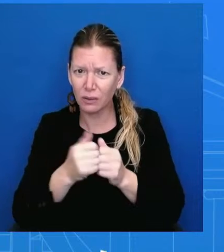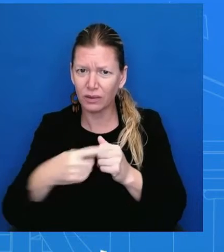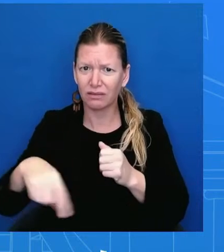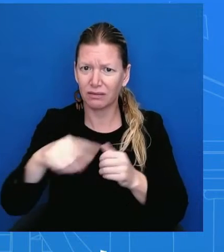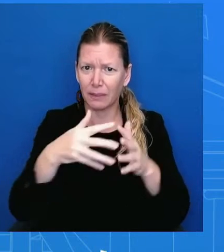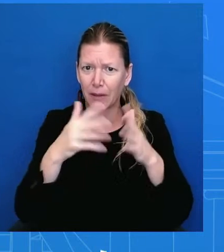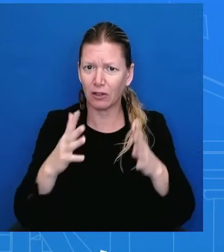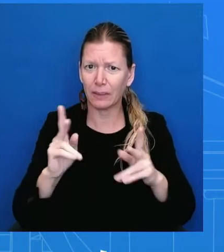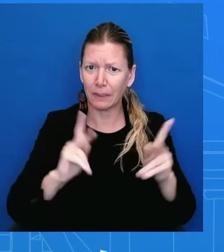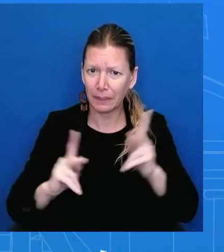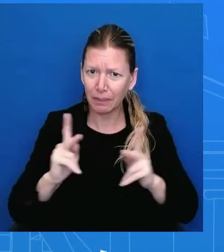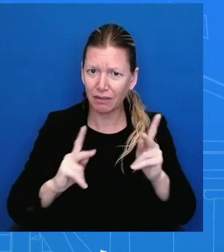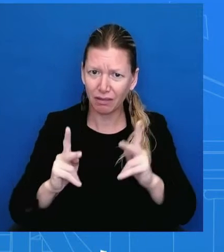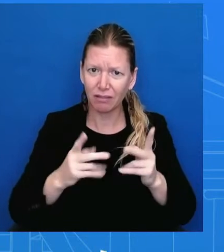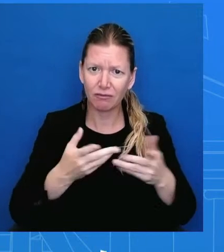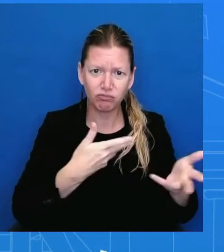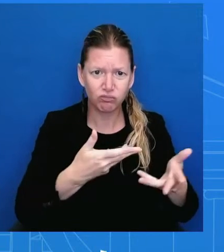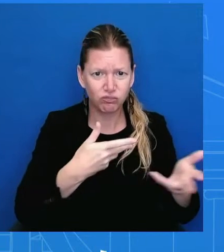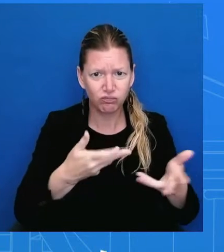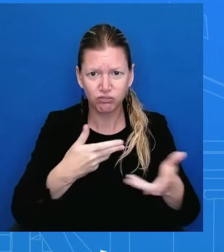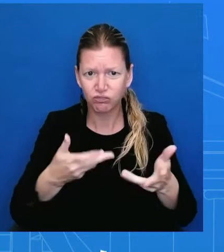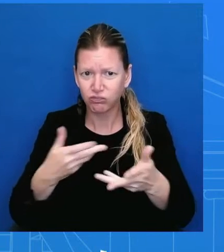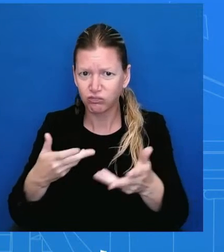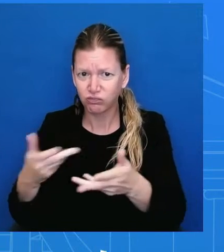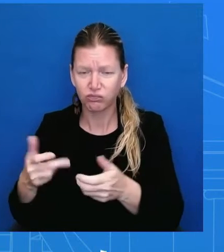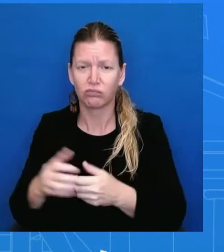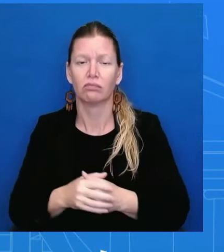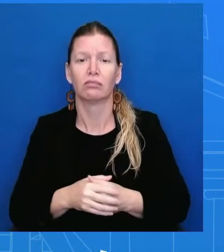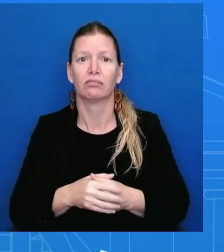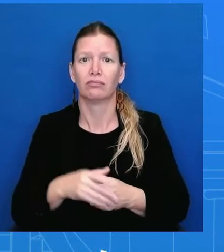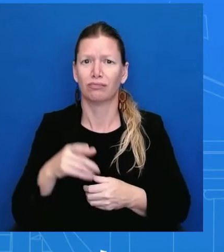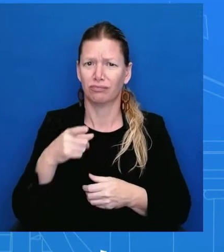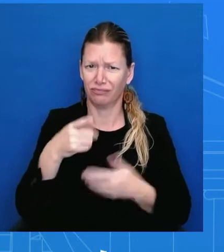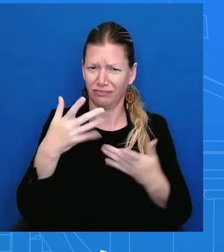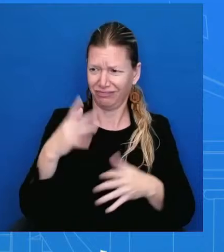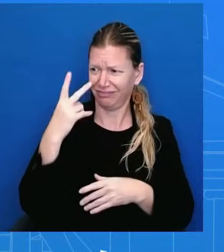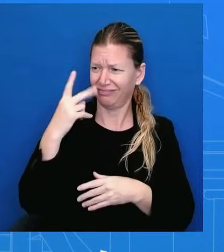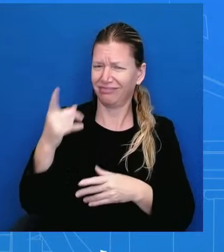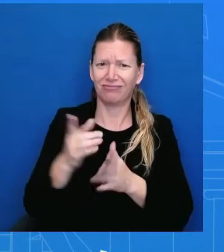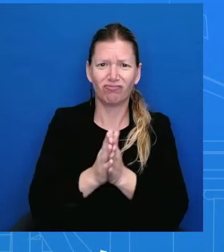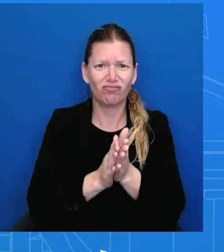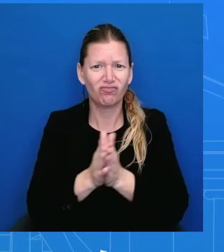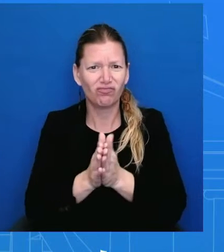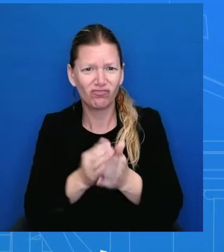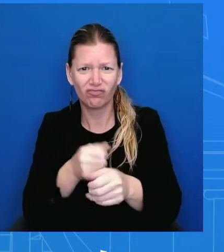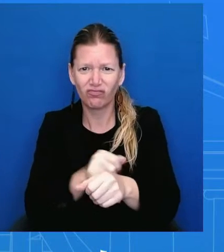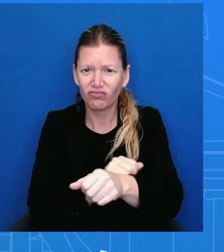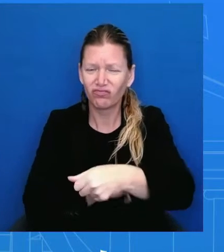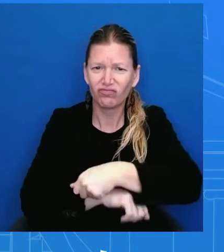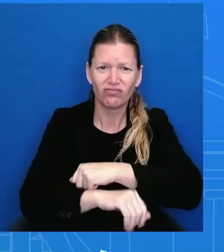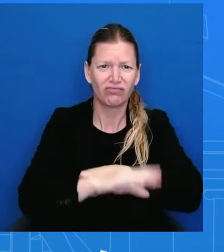And you've seen the enthusiasm. You've seen the energy. He's been able to talk to them directly